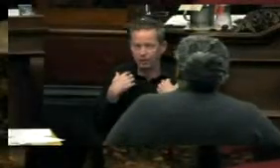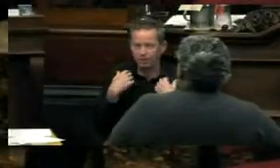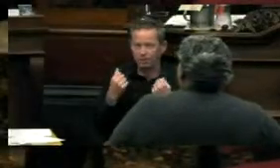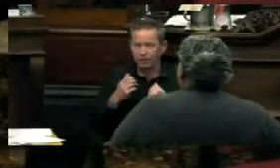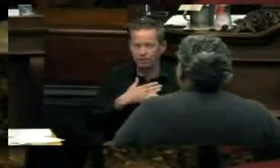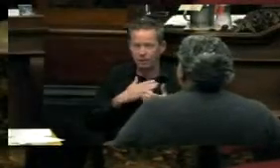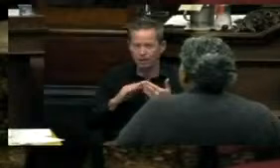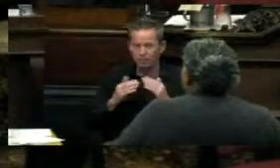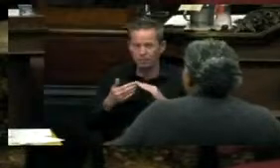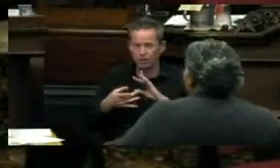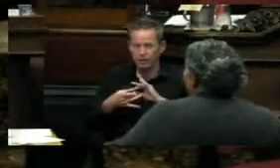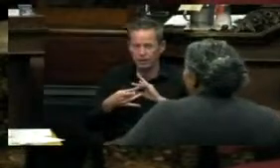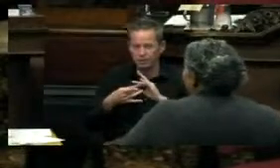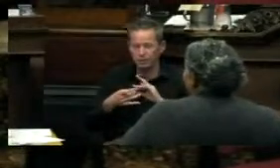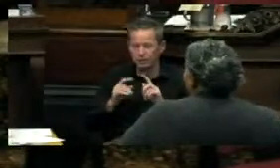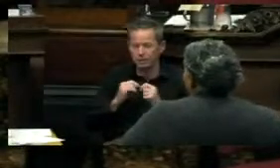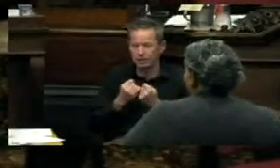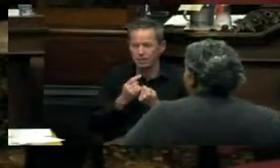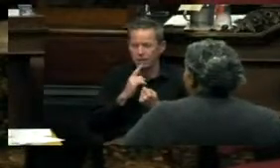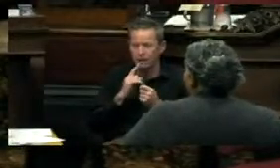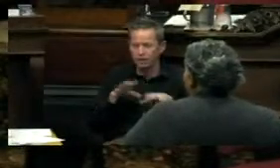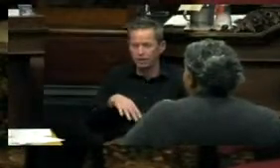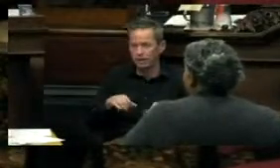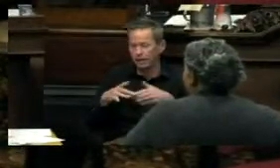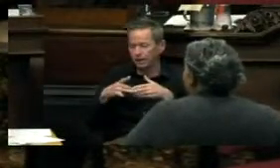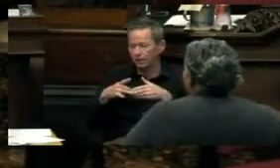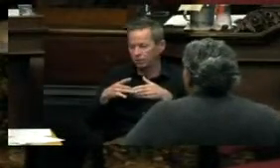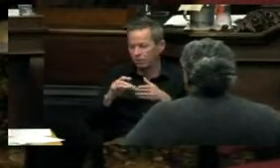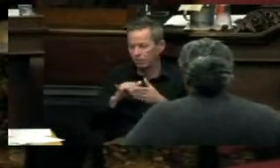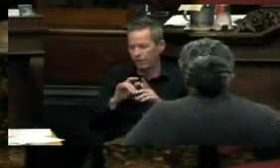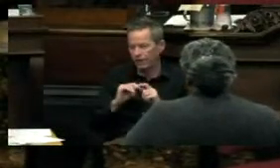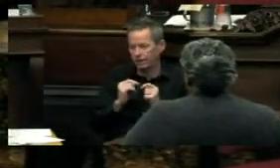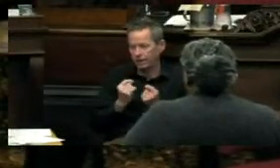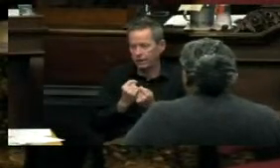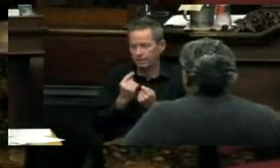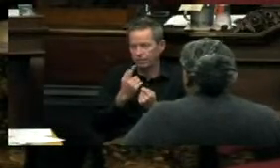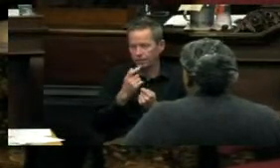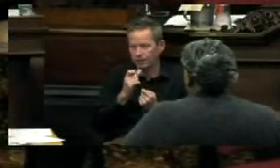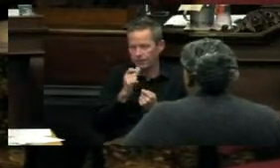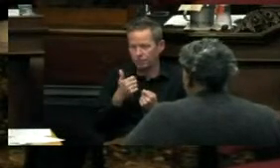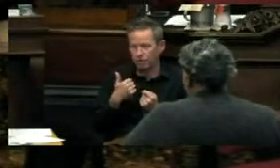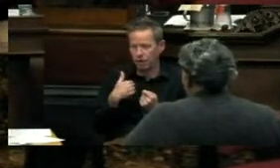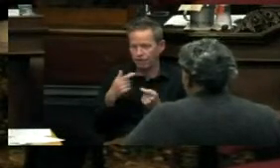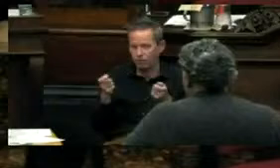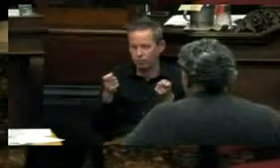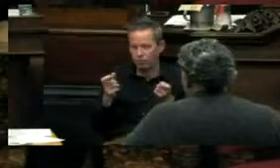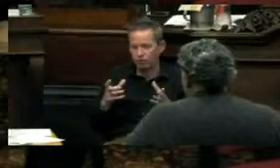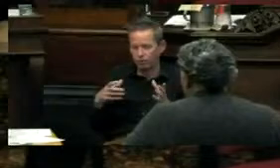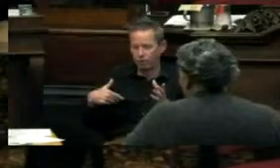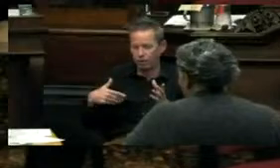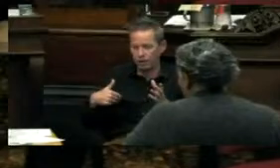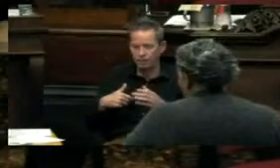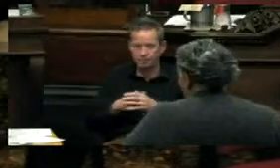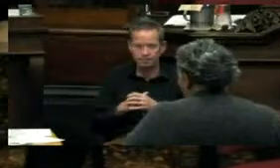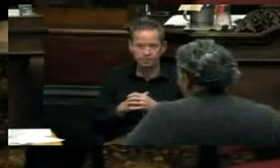I know that's very ambitious, but I'm really confident in my community engagement team. I